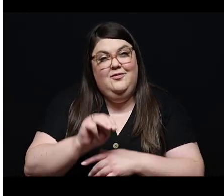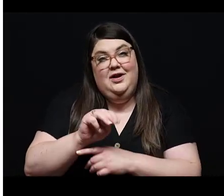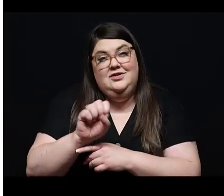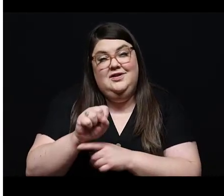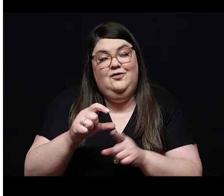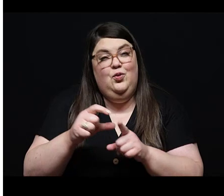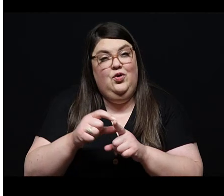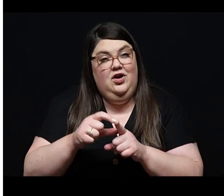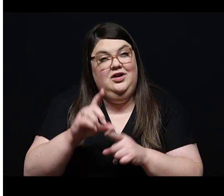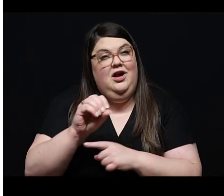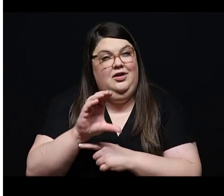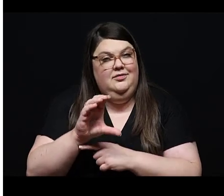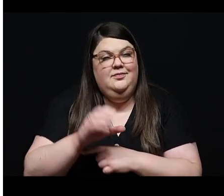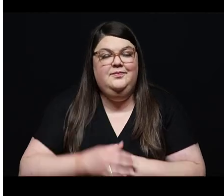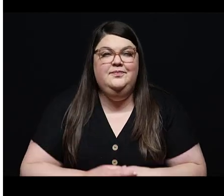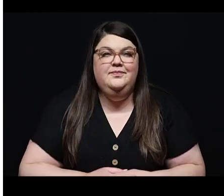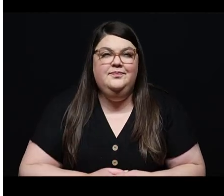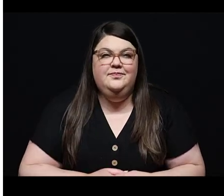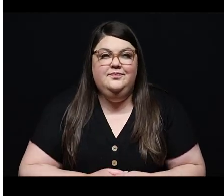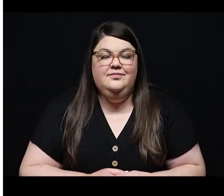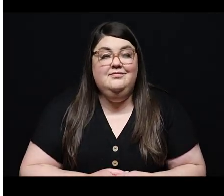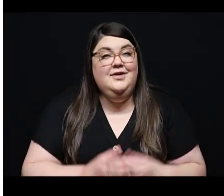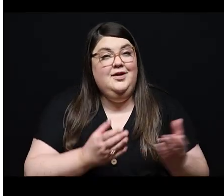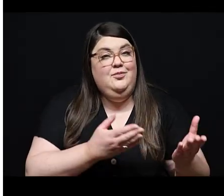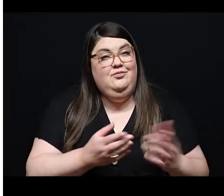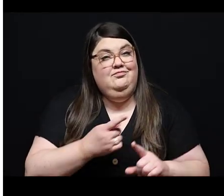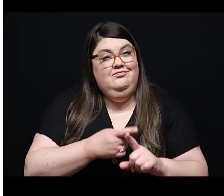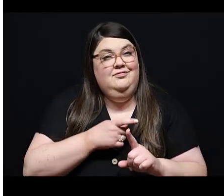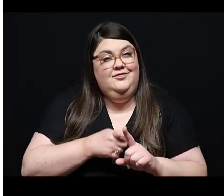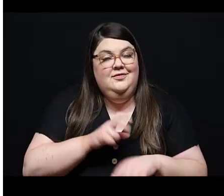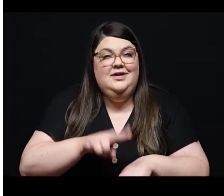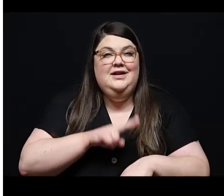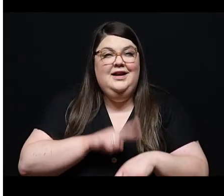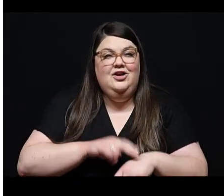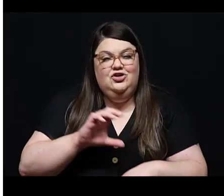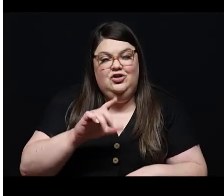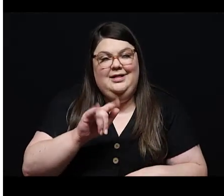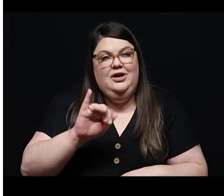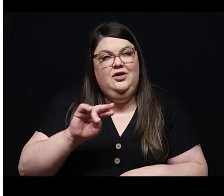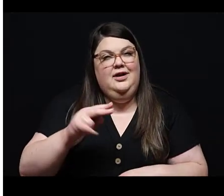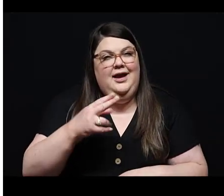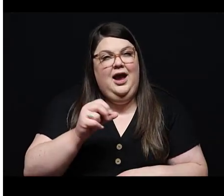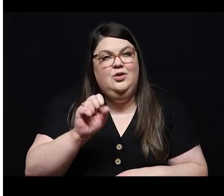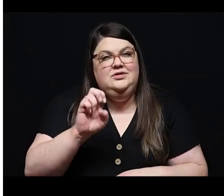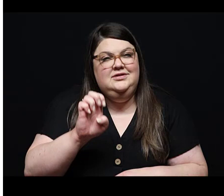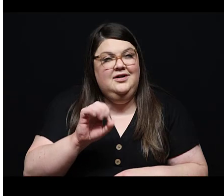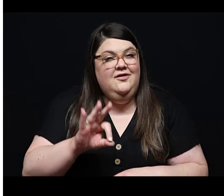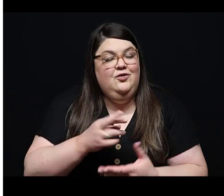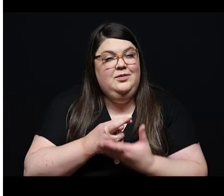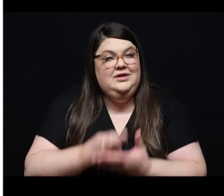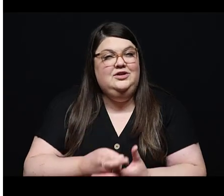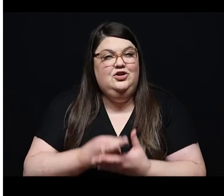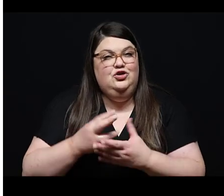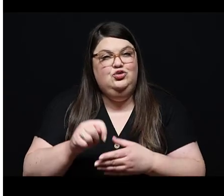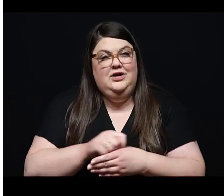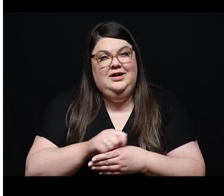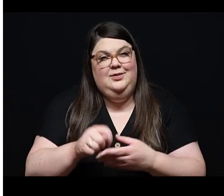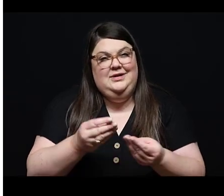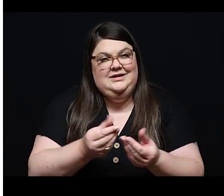Word Documents, brought to you by the National Clearinghouse of Rehabilitation Materials (NCRTM).